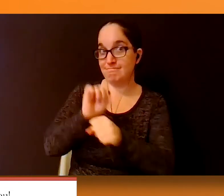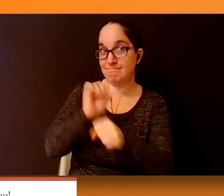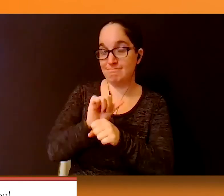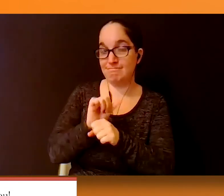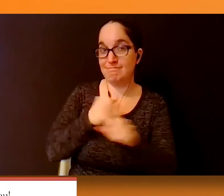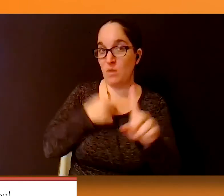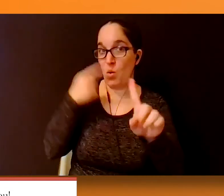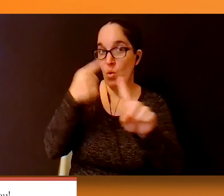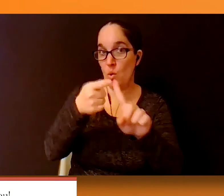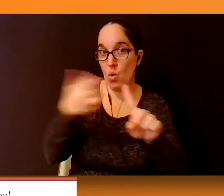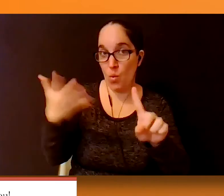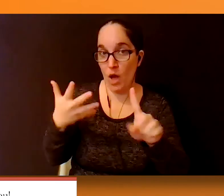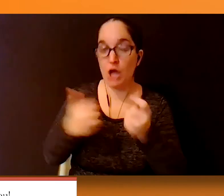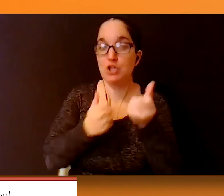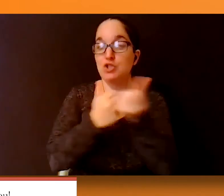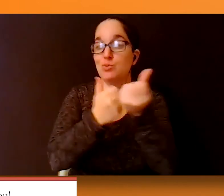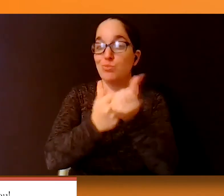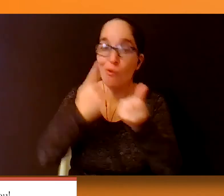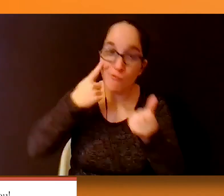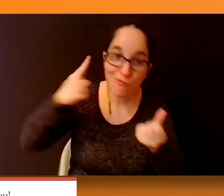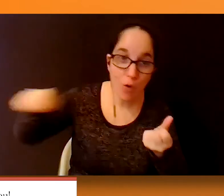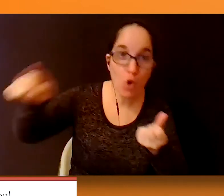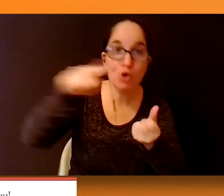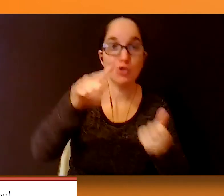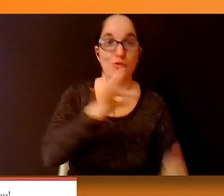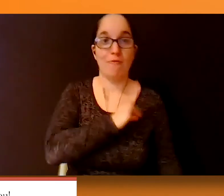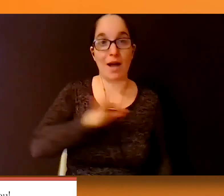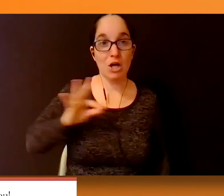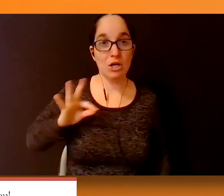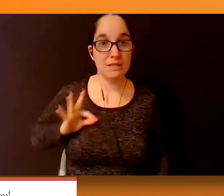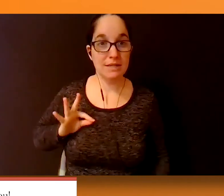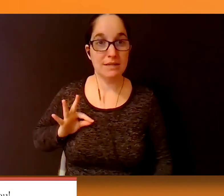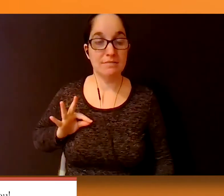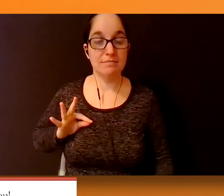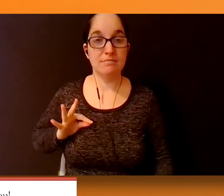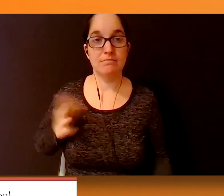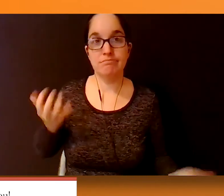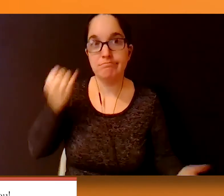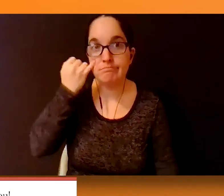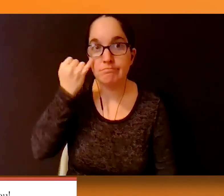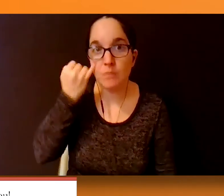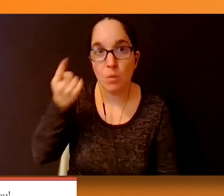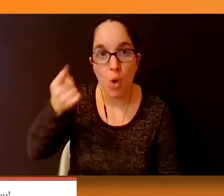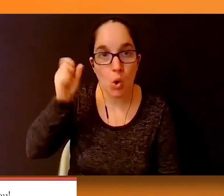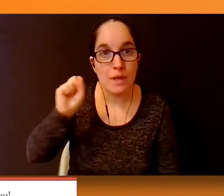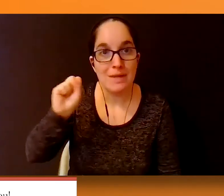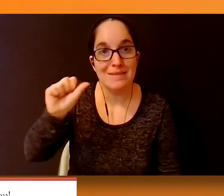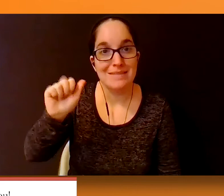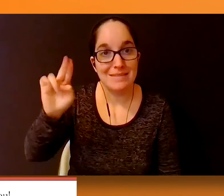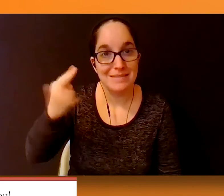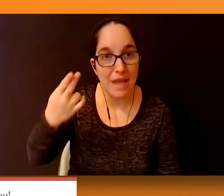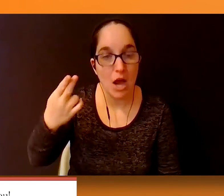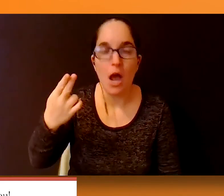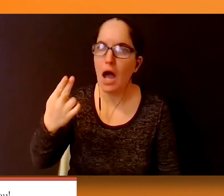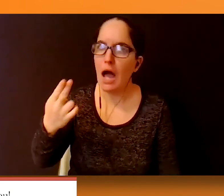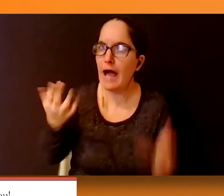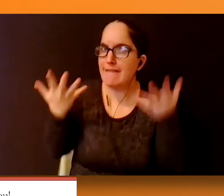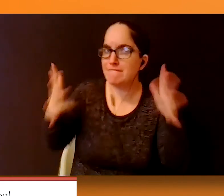our job is to support you as faculty. If you want to do, like, let's say Sarah says, "I've done these root word journals.